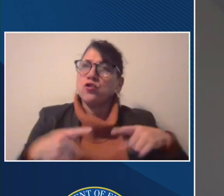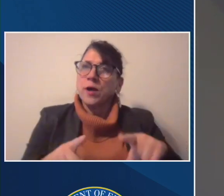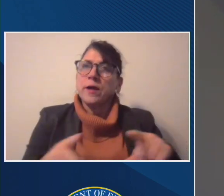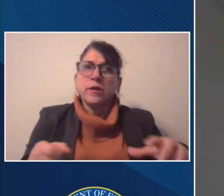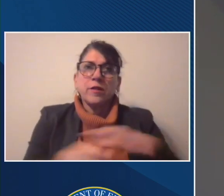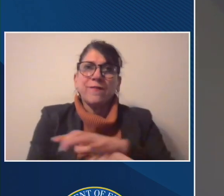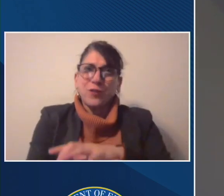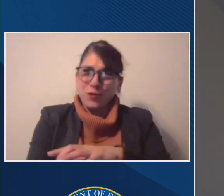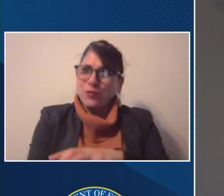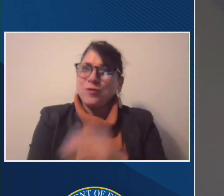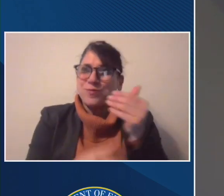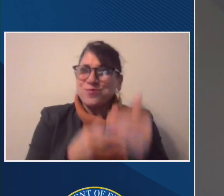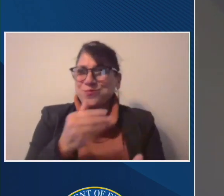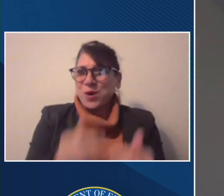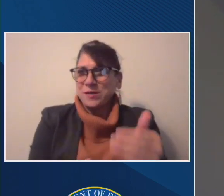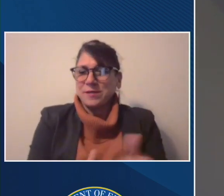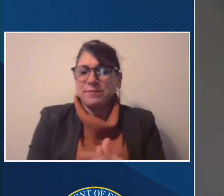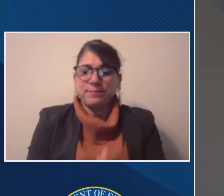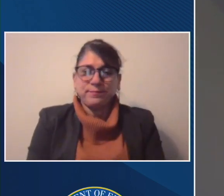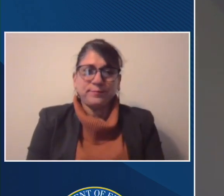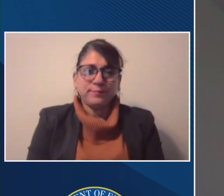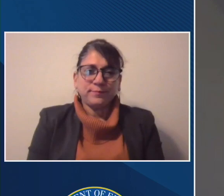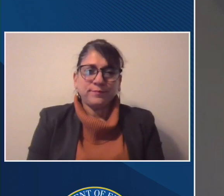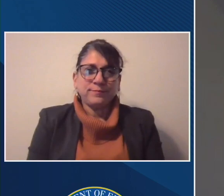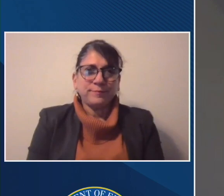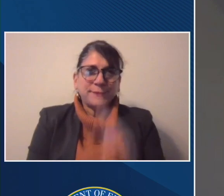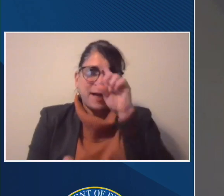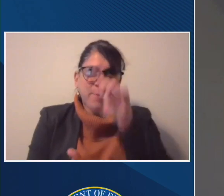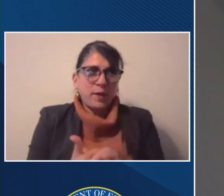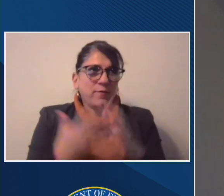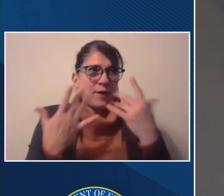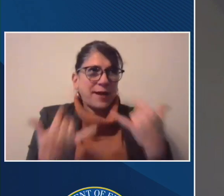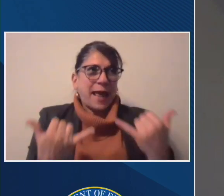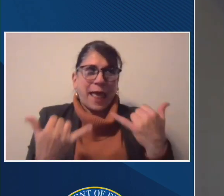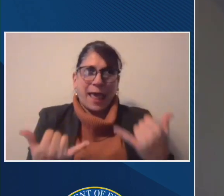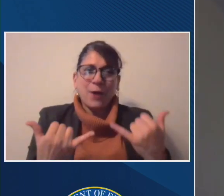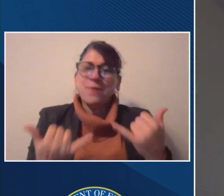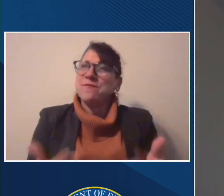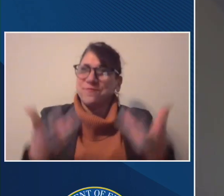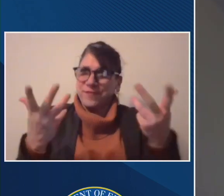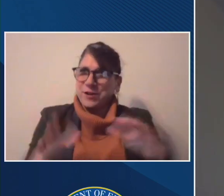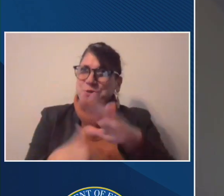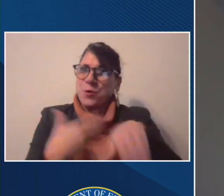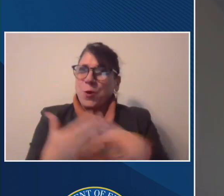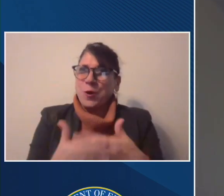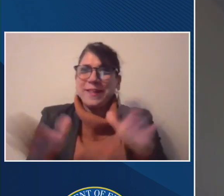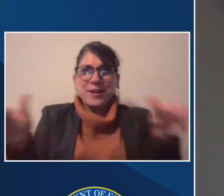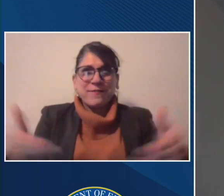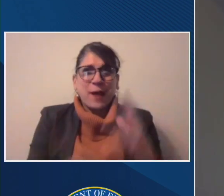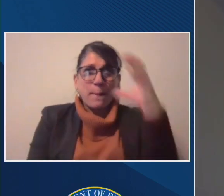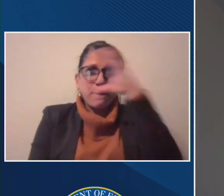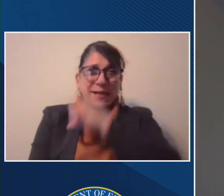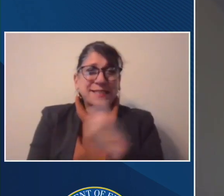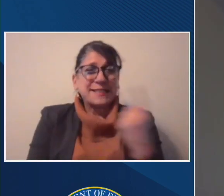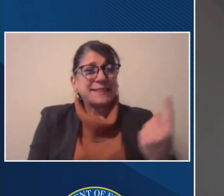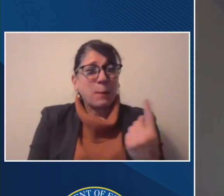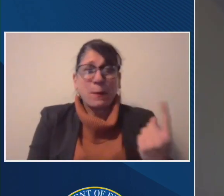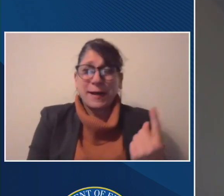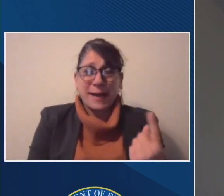process. I believe we have now made all the introductions. If I missed someone, I do apologize and